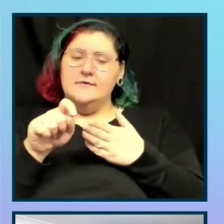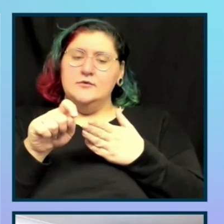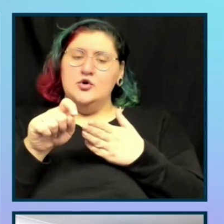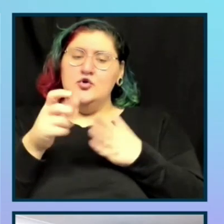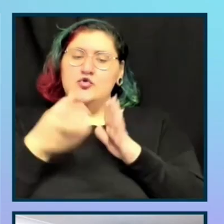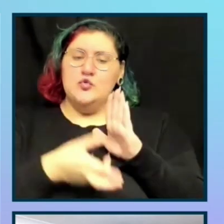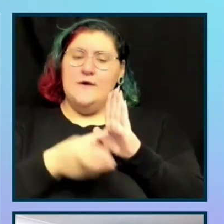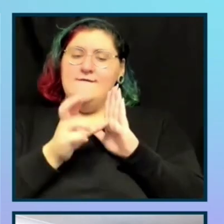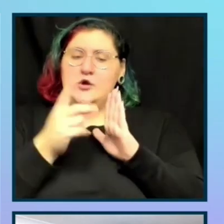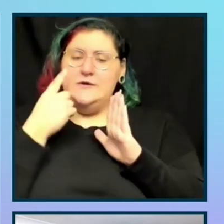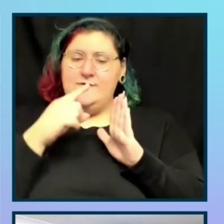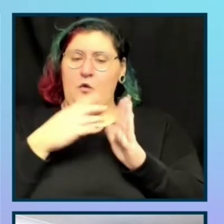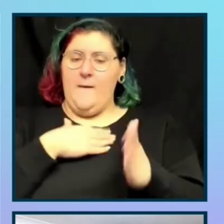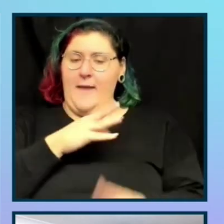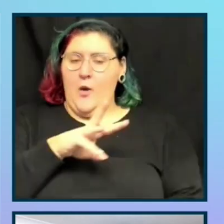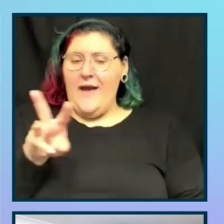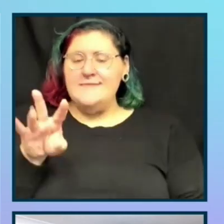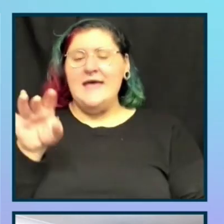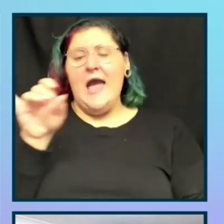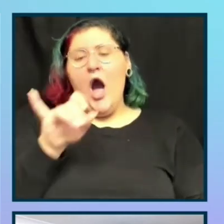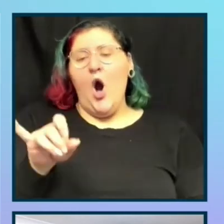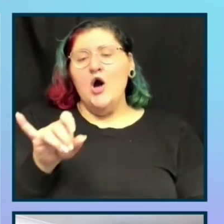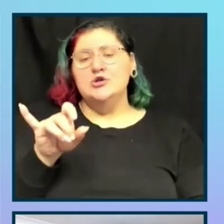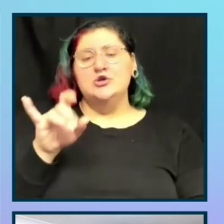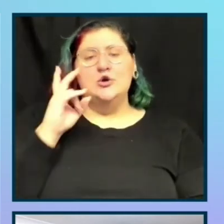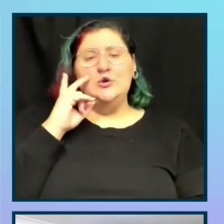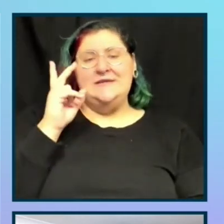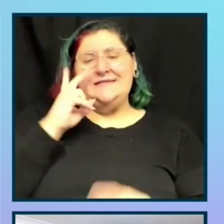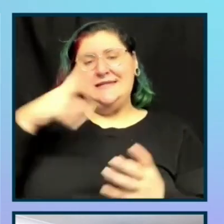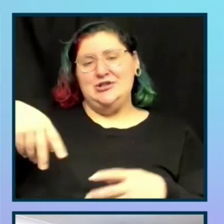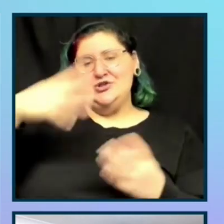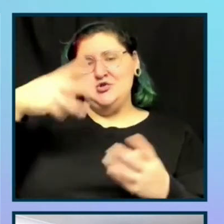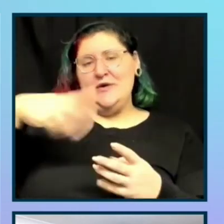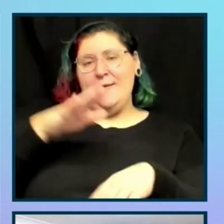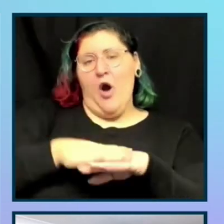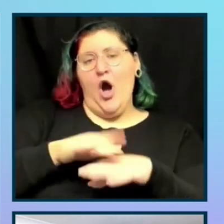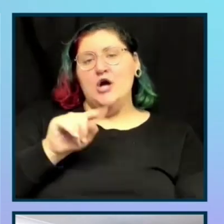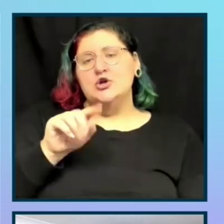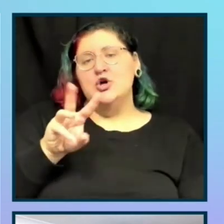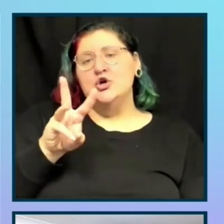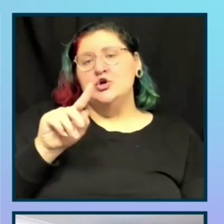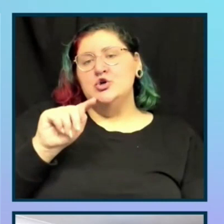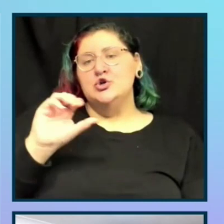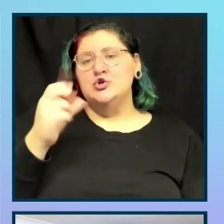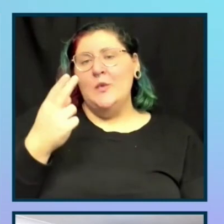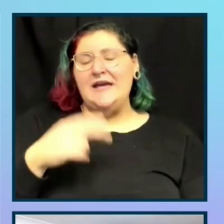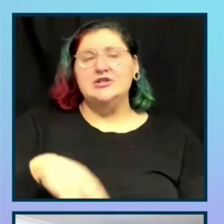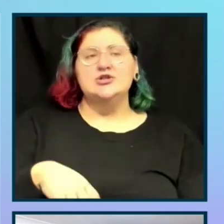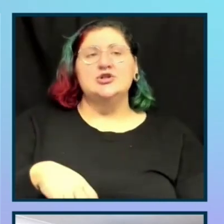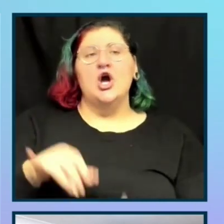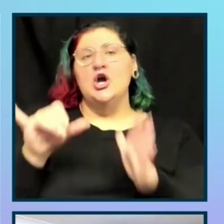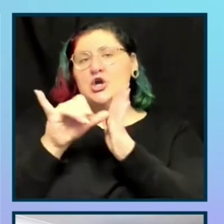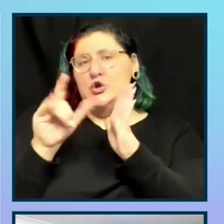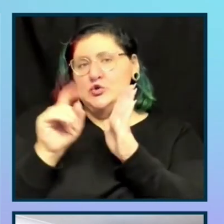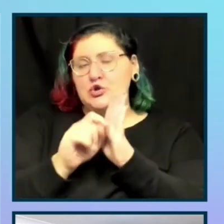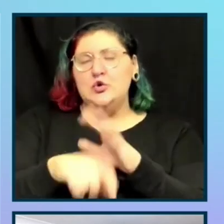I also do streams on Twitch and create content for YouTube and post things to Twitter as well, depending on what I'm doing.